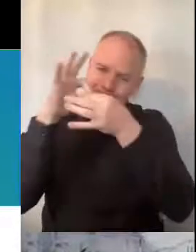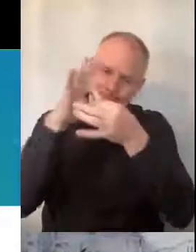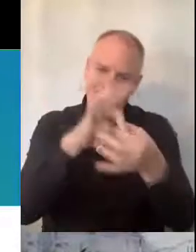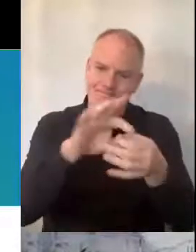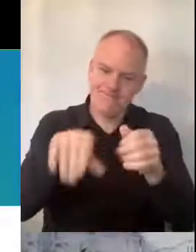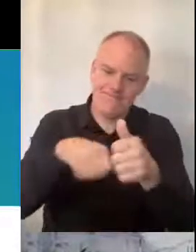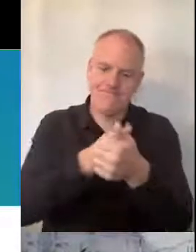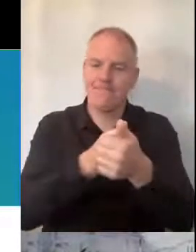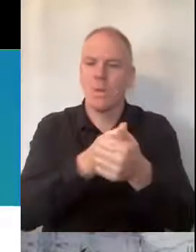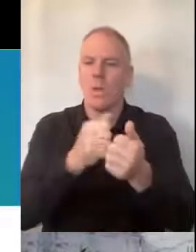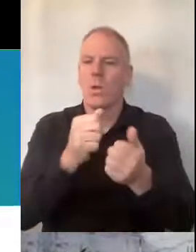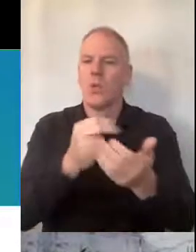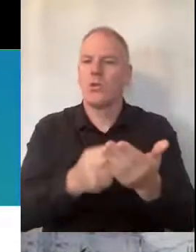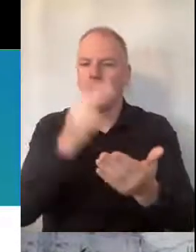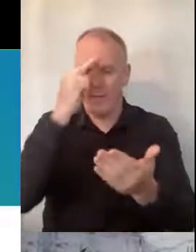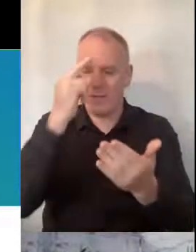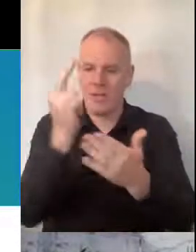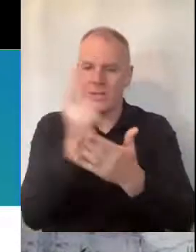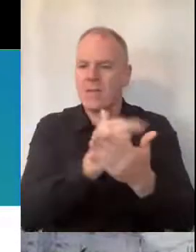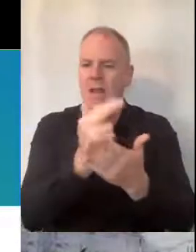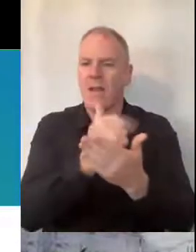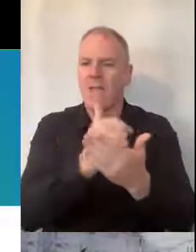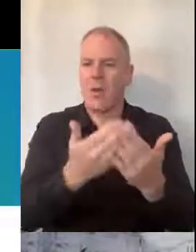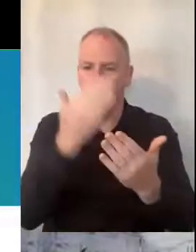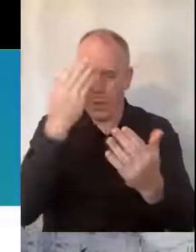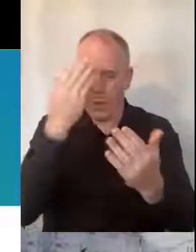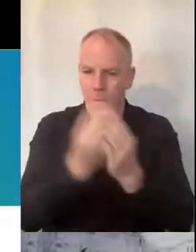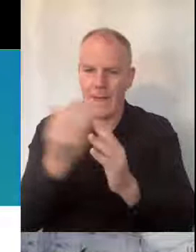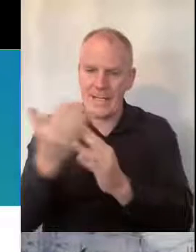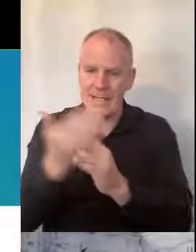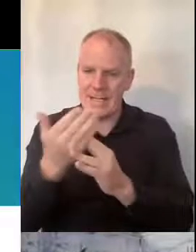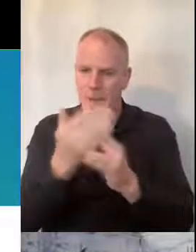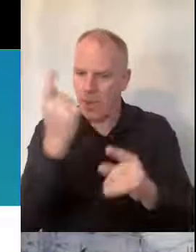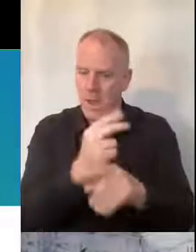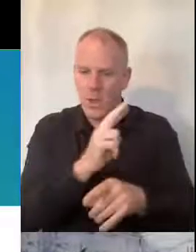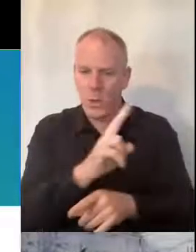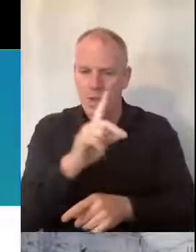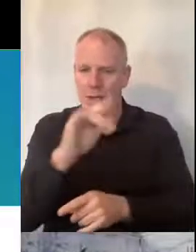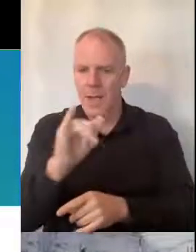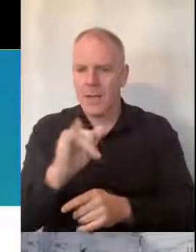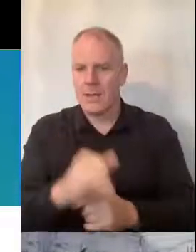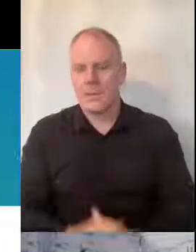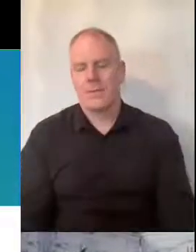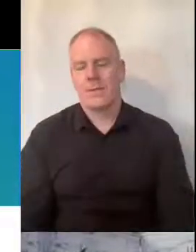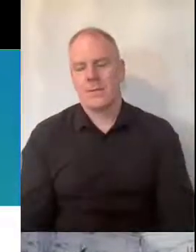underpinned by universal design for learning and accessibility and. We we support a lot of our